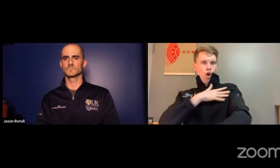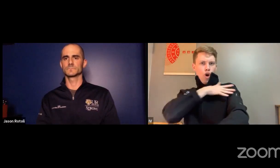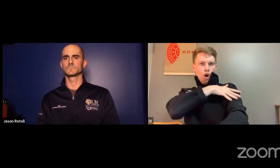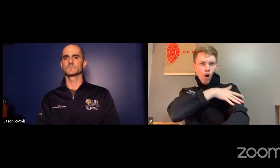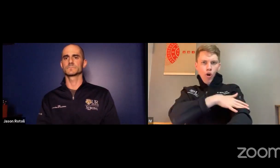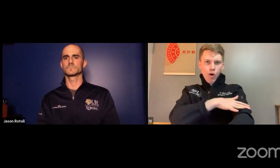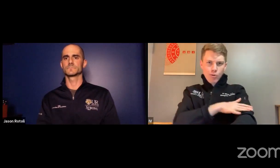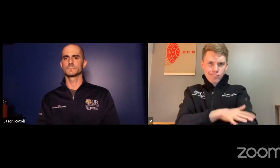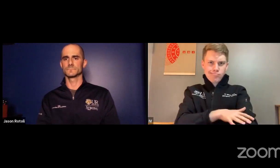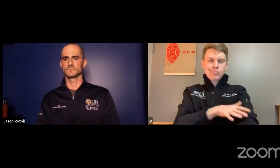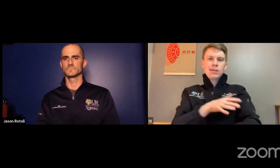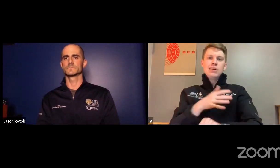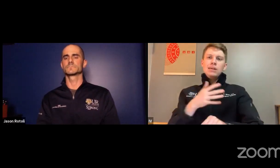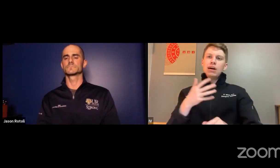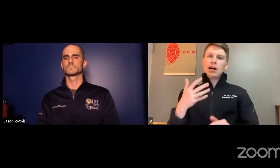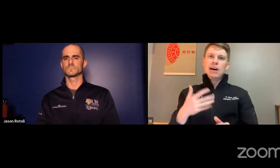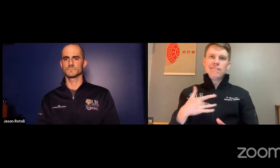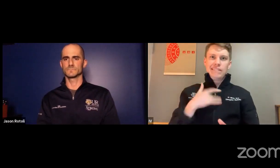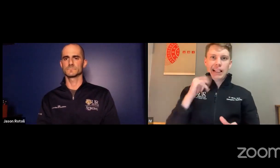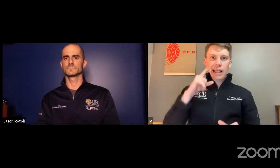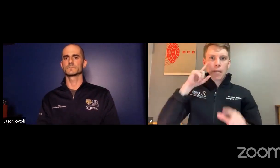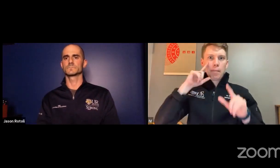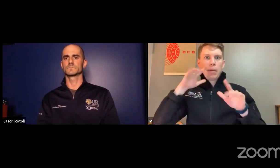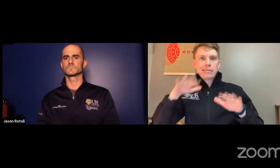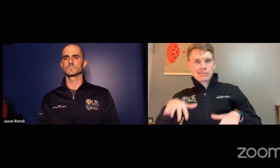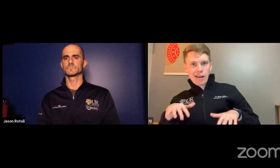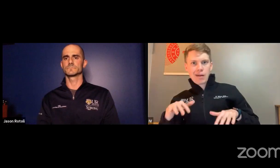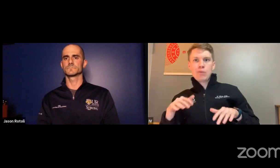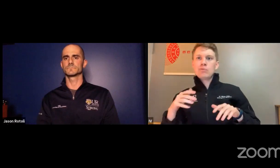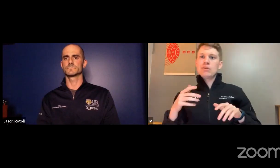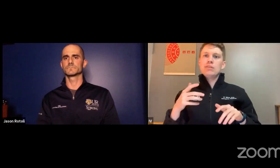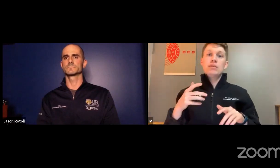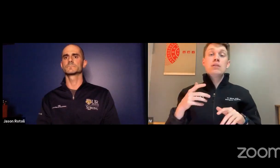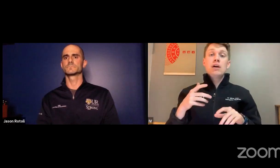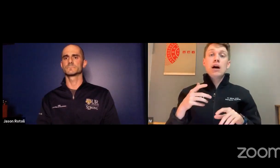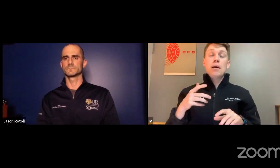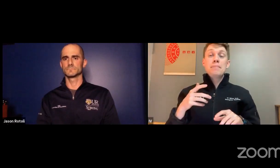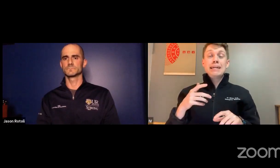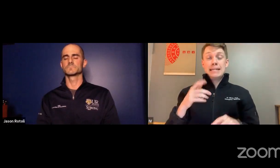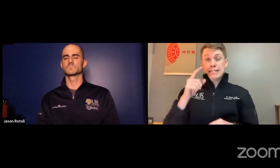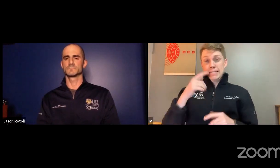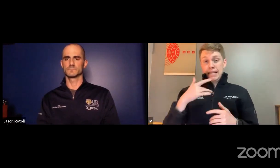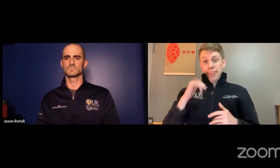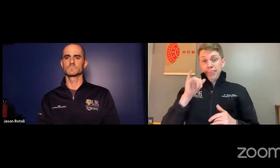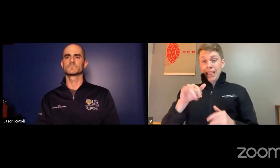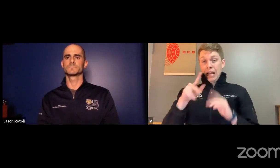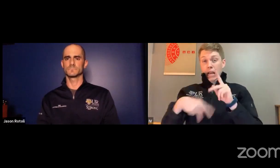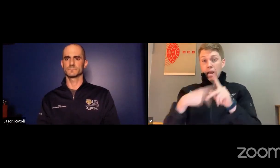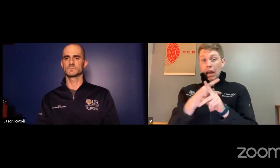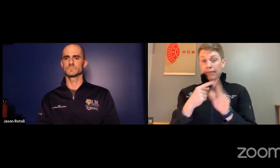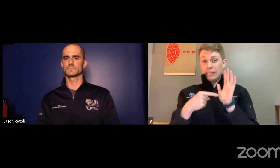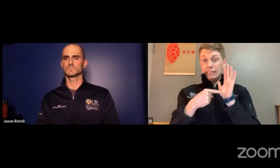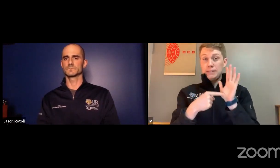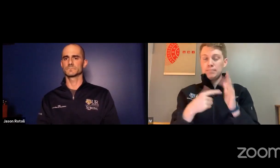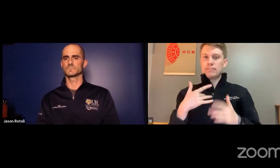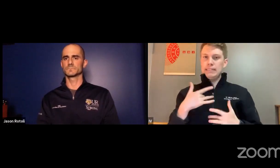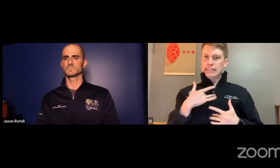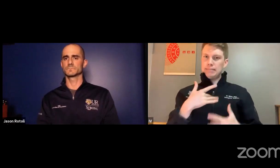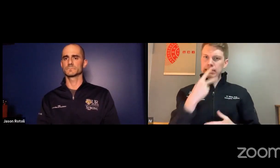If your heart is not getting enough blood flow that causes your chest pain, that ache that we talked about that Dr. Rotoli